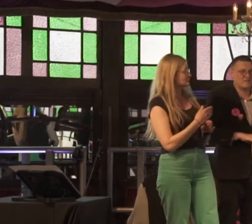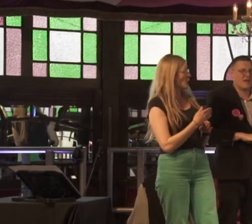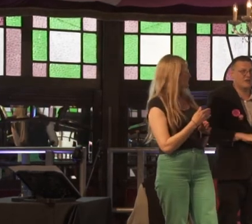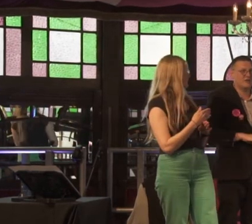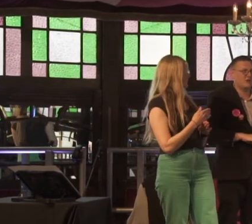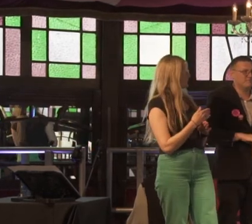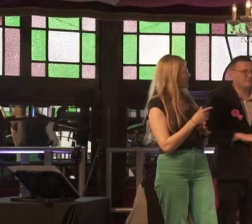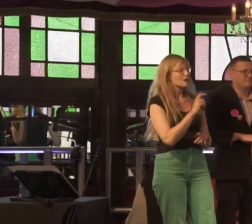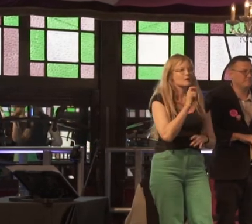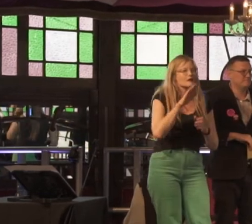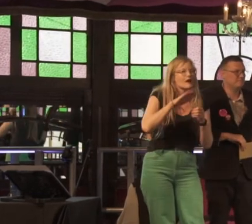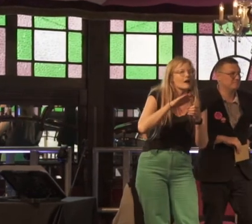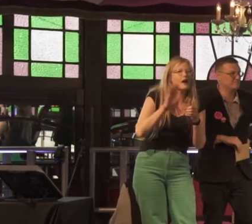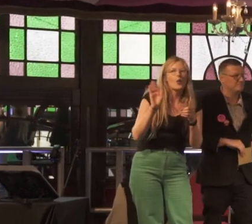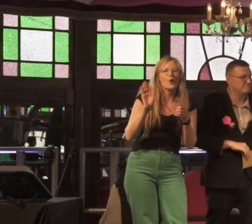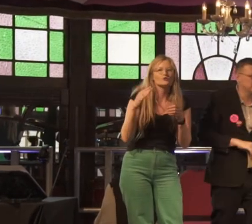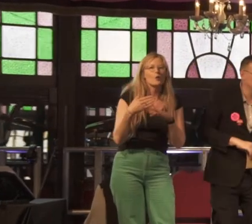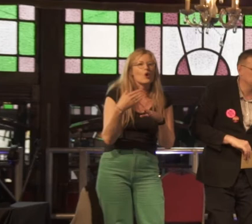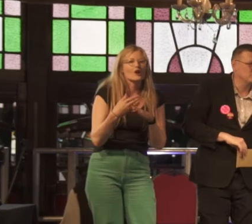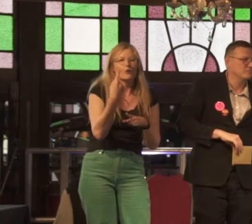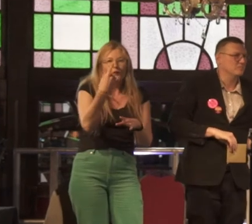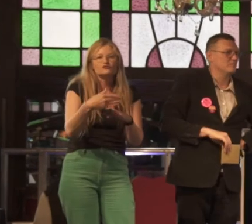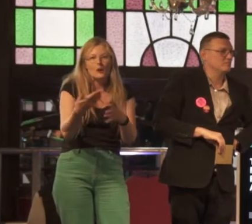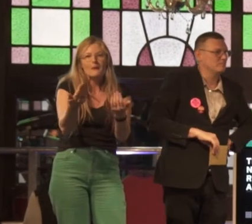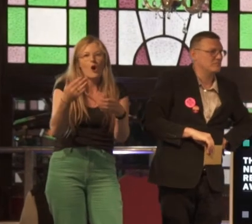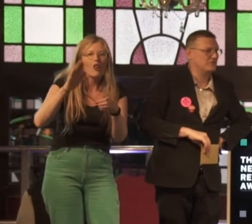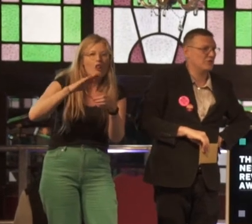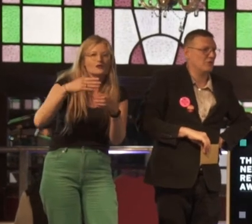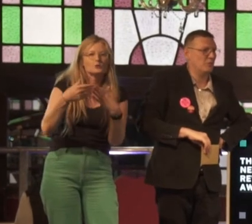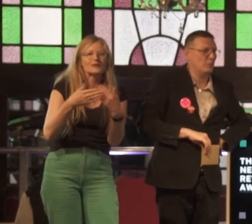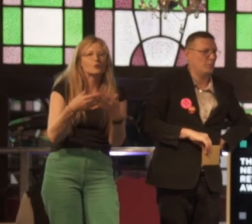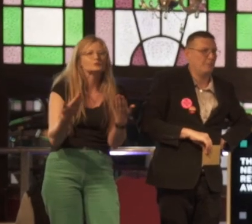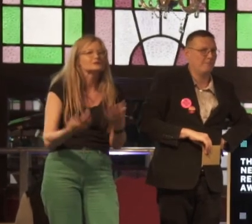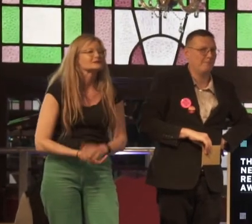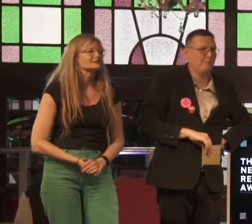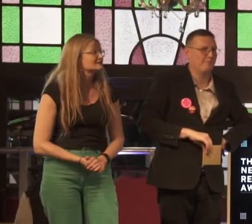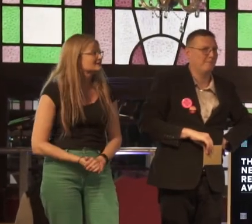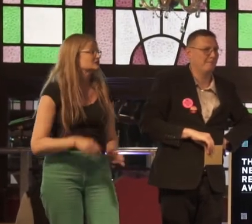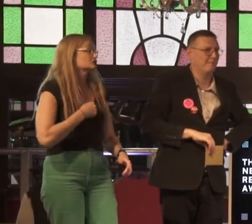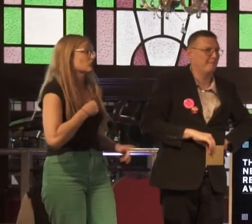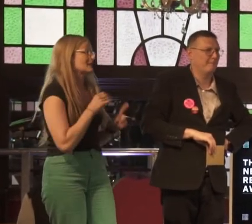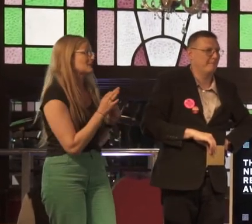Is that mic on? Sorry, Paul. That's all right.